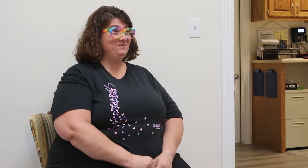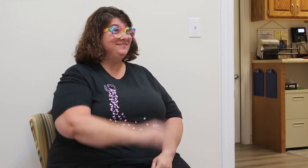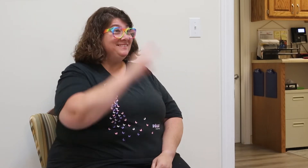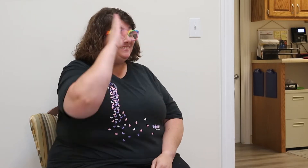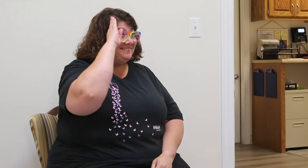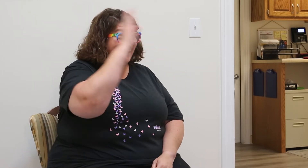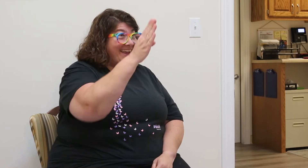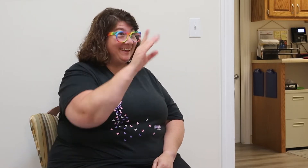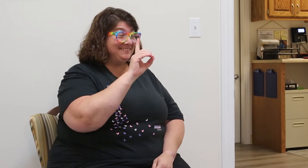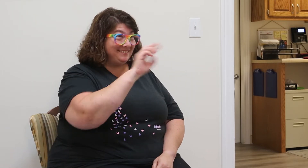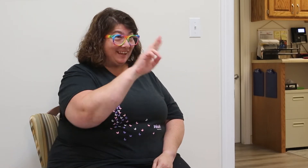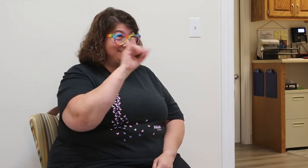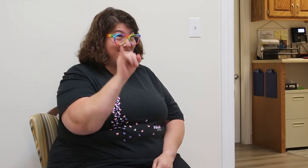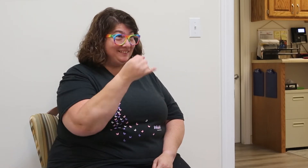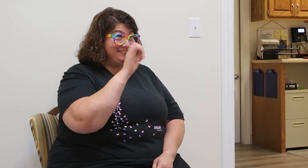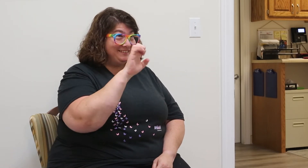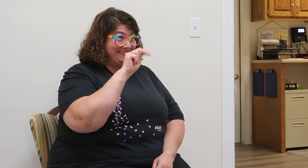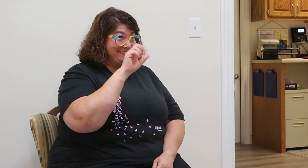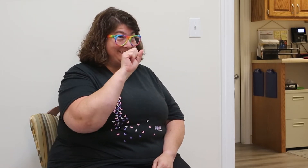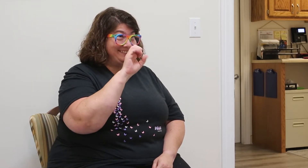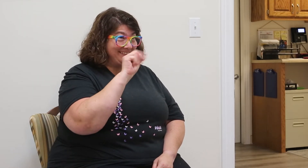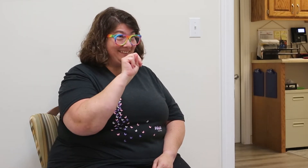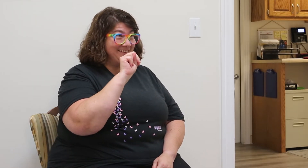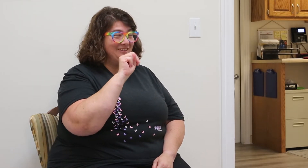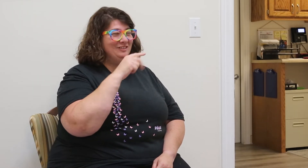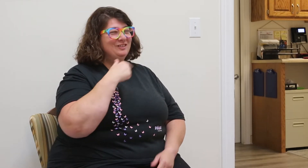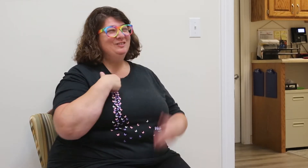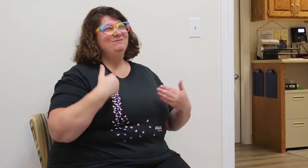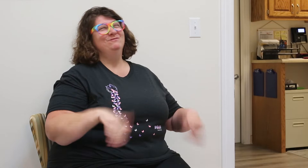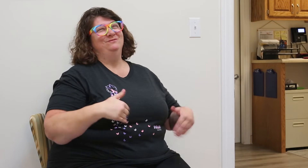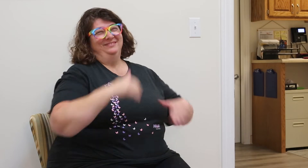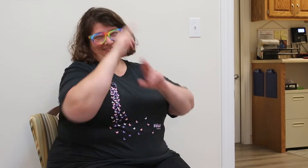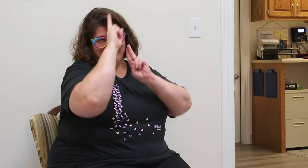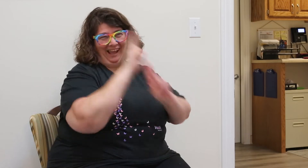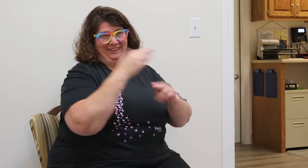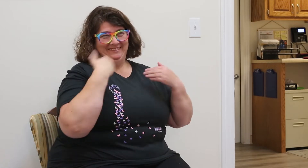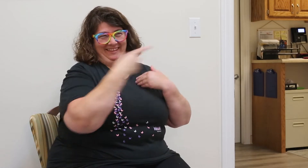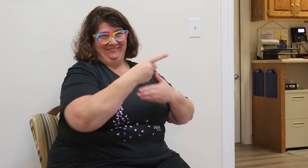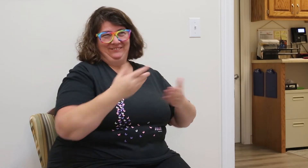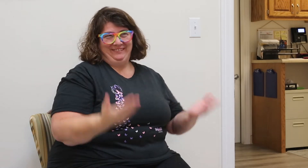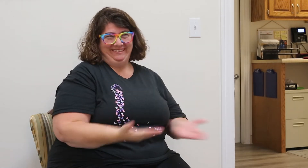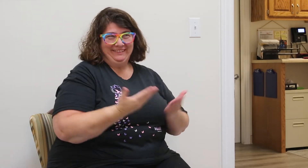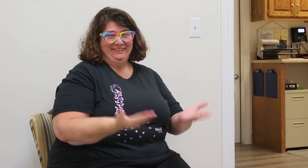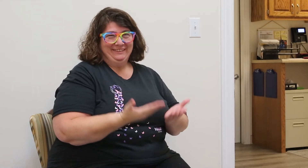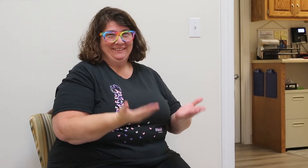Hi Dr. Jensen, thank you for joining with us.